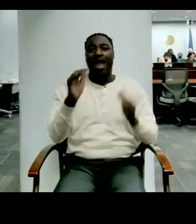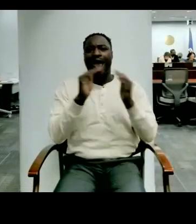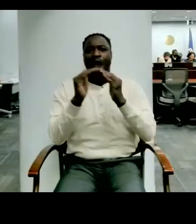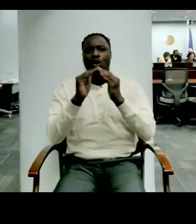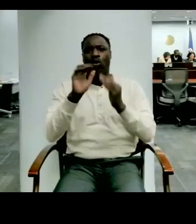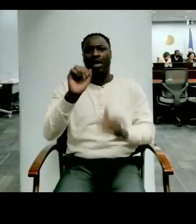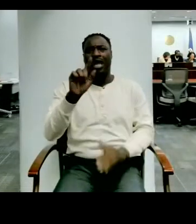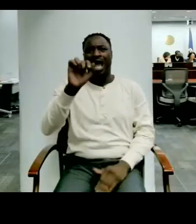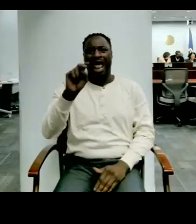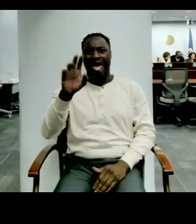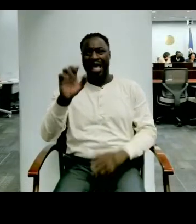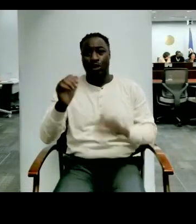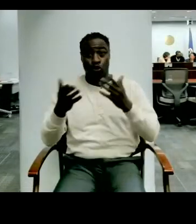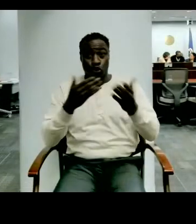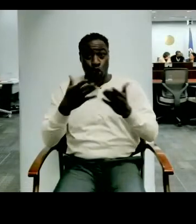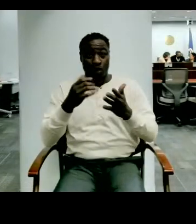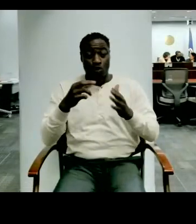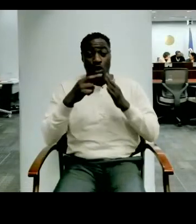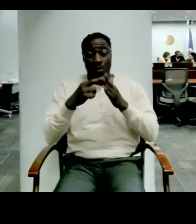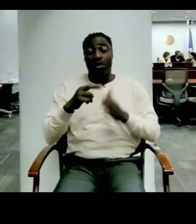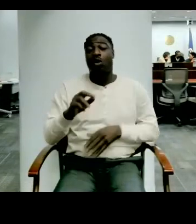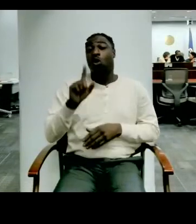which serves and represents the 1.5 million.